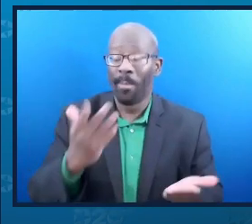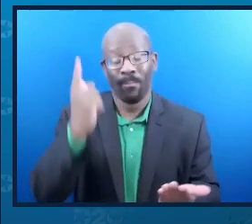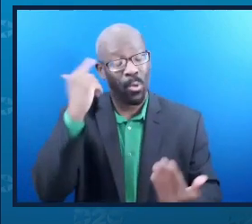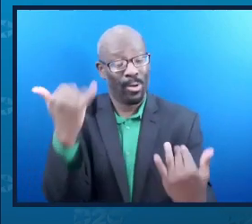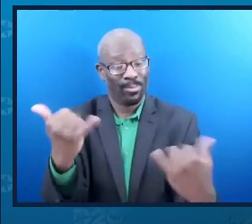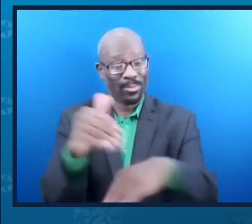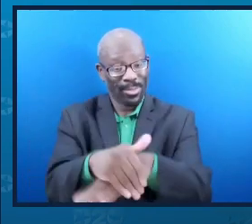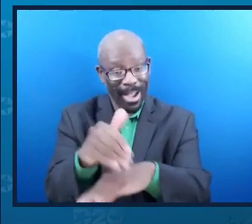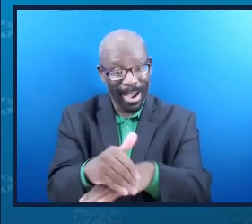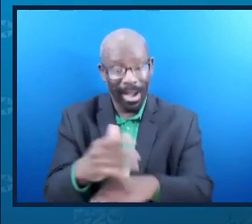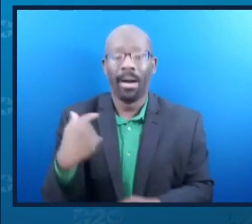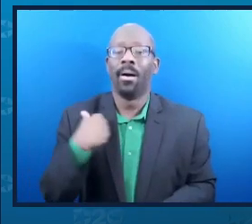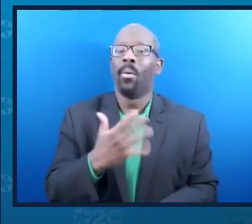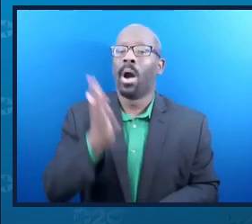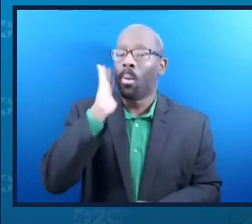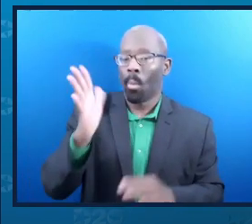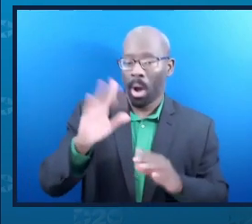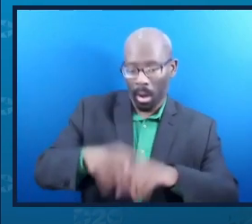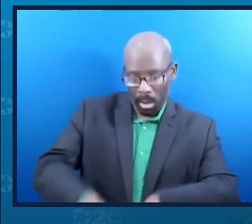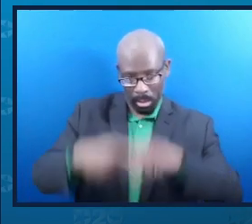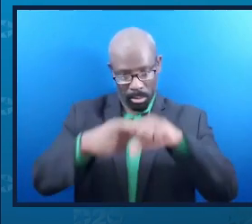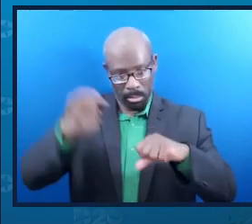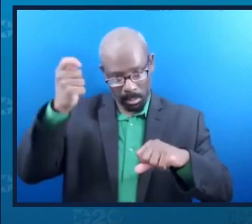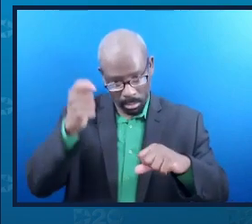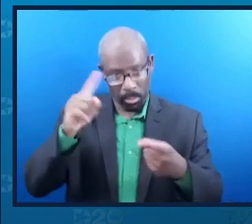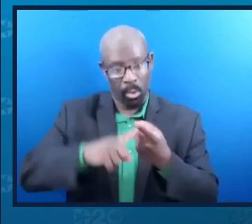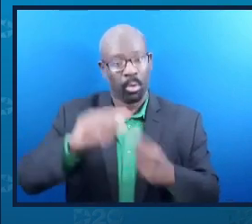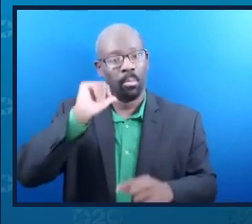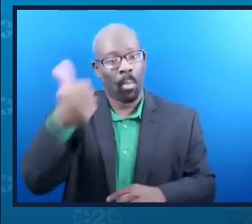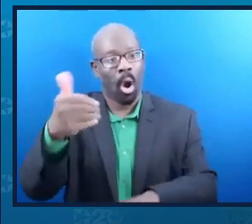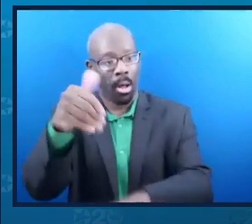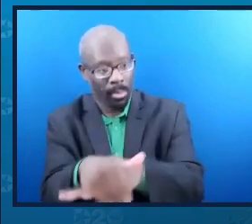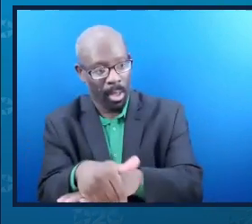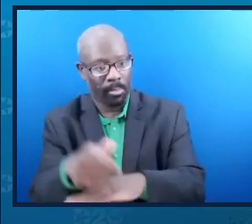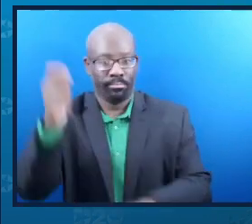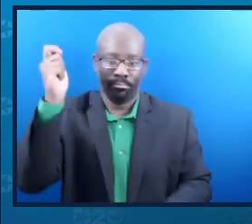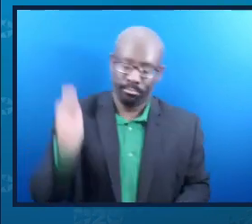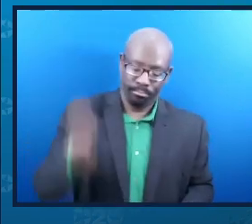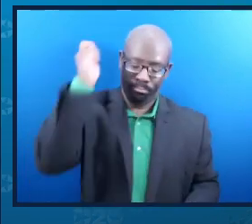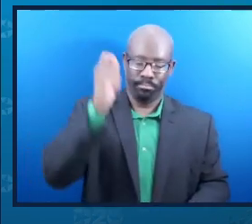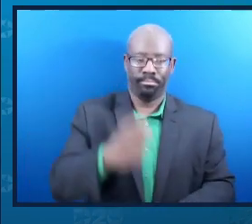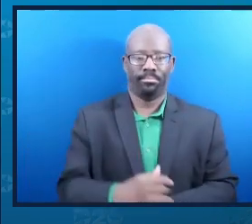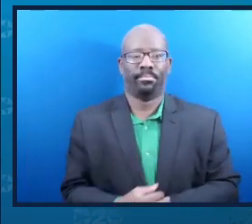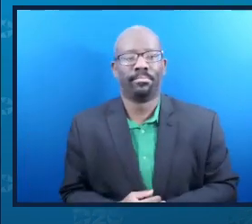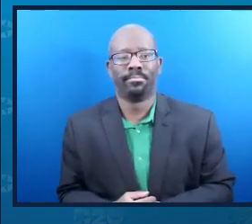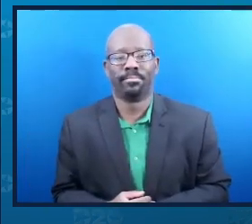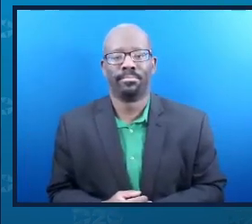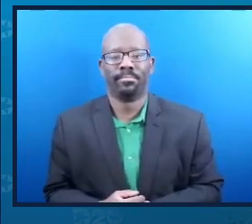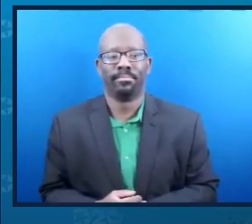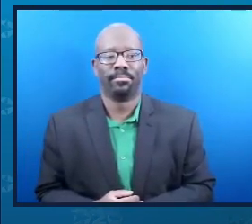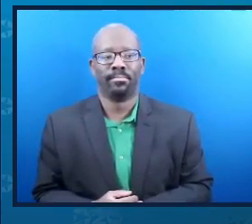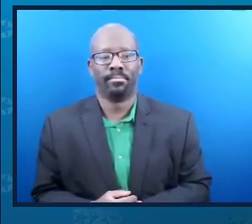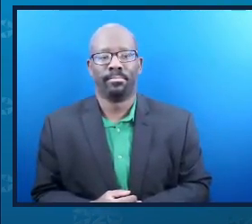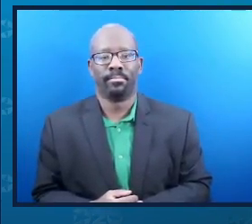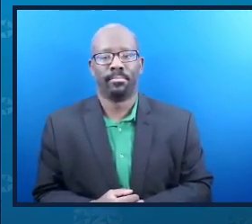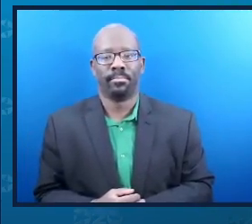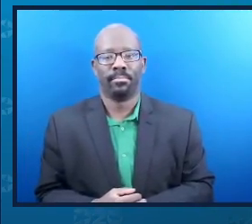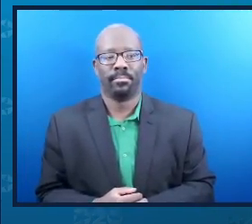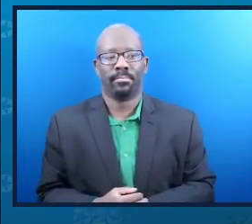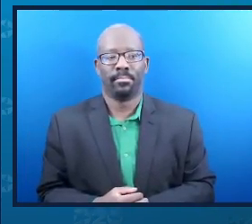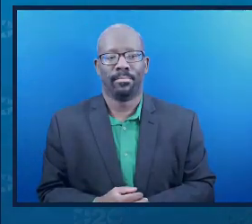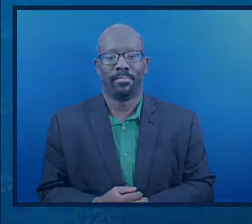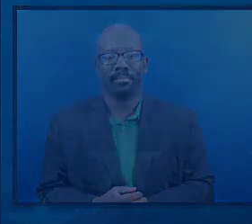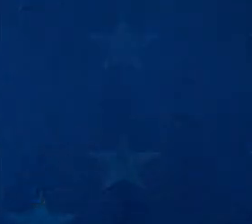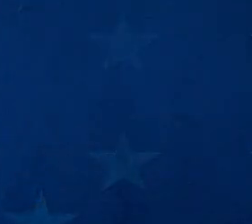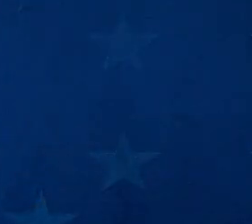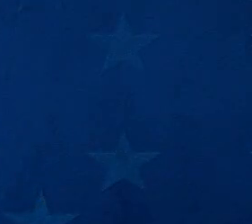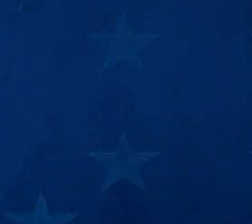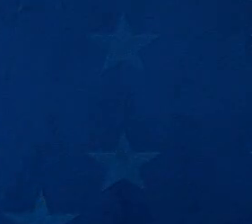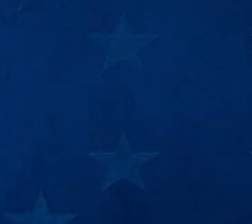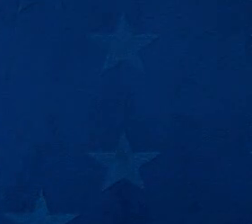WE WILL STAND IN RECESS UNTIL